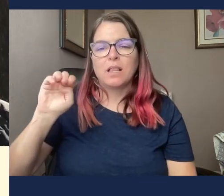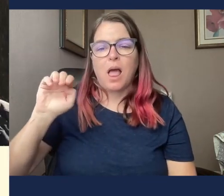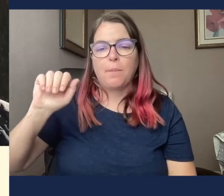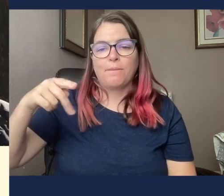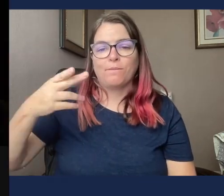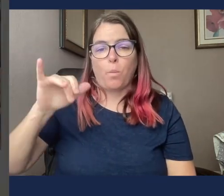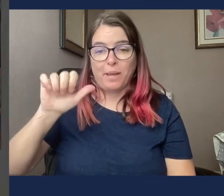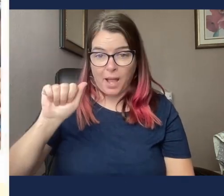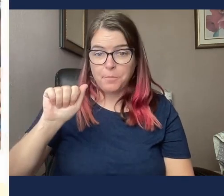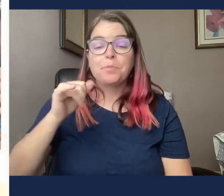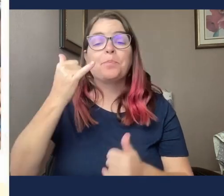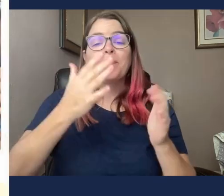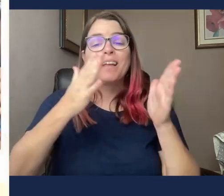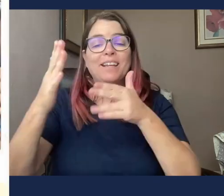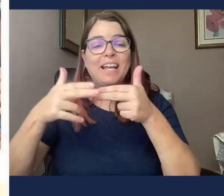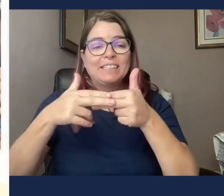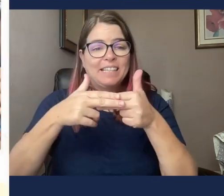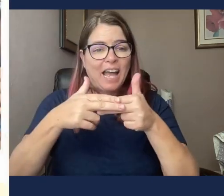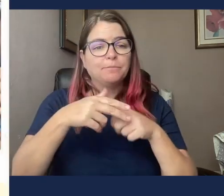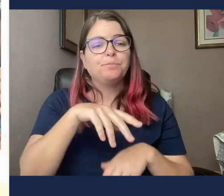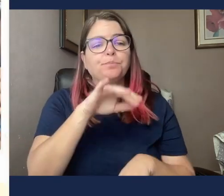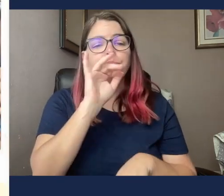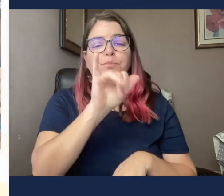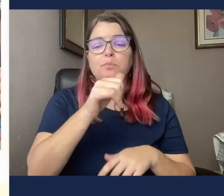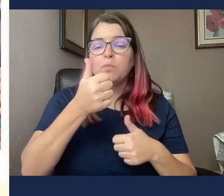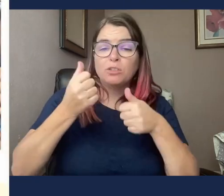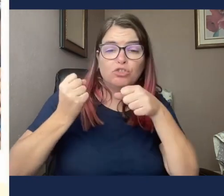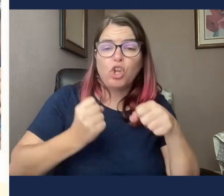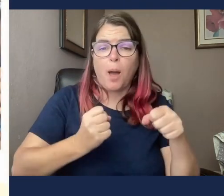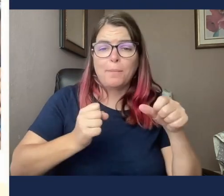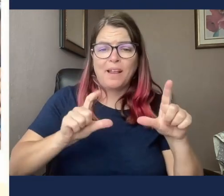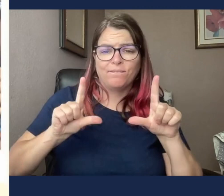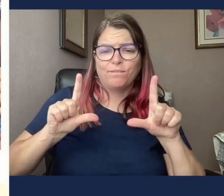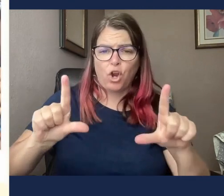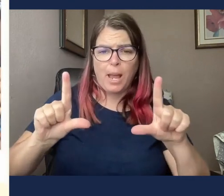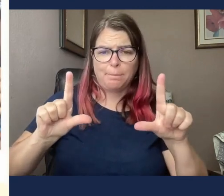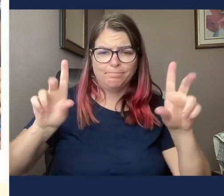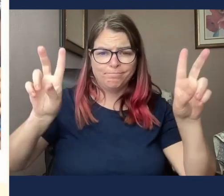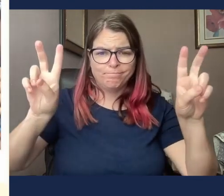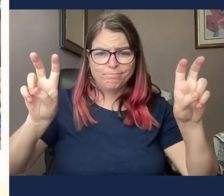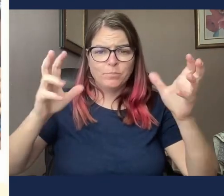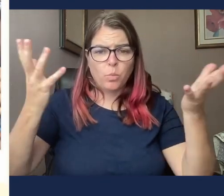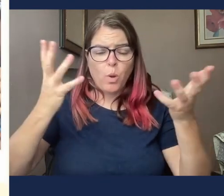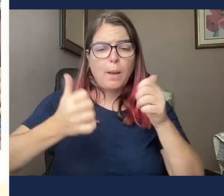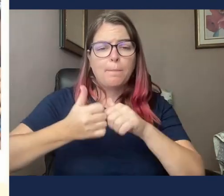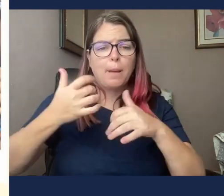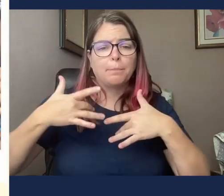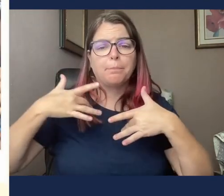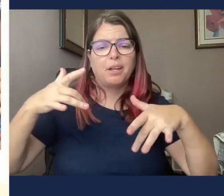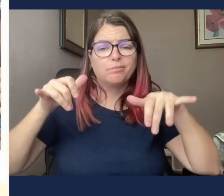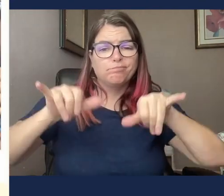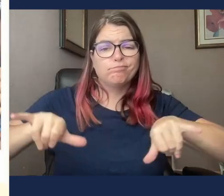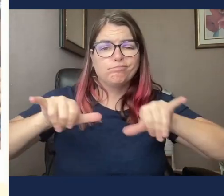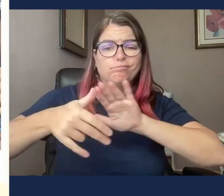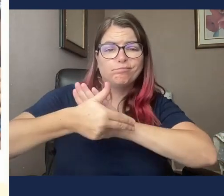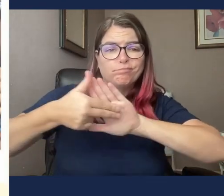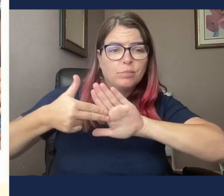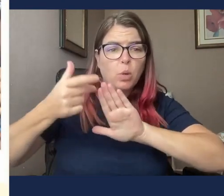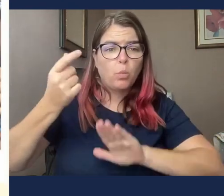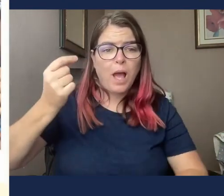which is Arabic. They may define themselves by their ethnicity and country of origin. But lots of ethnicities from Arabs that